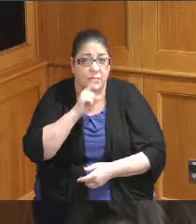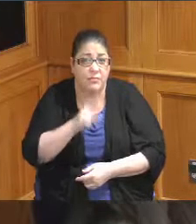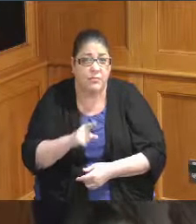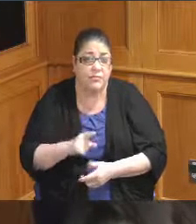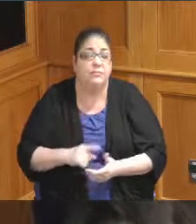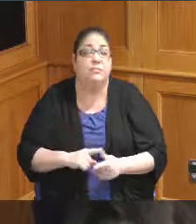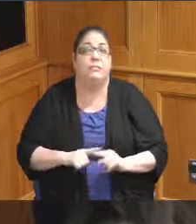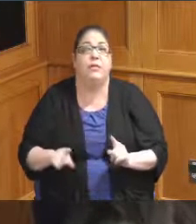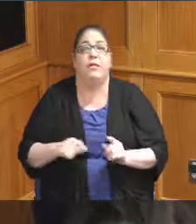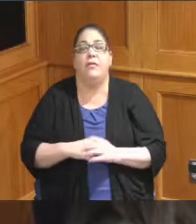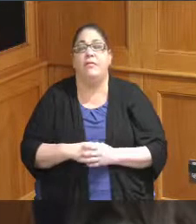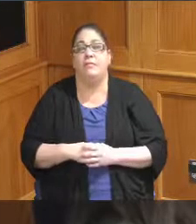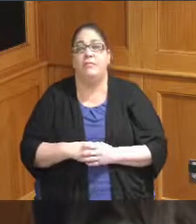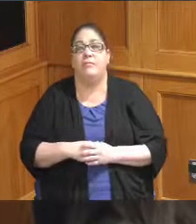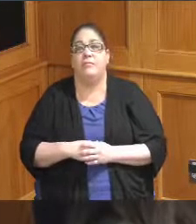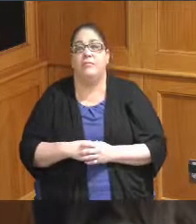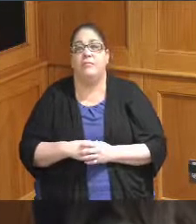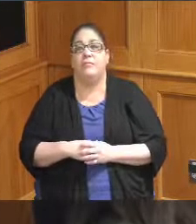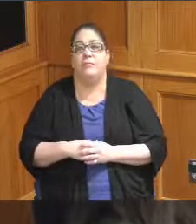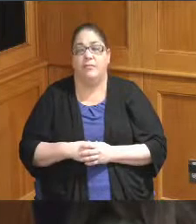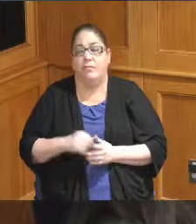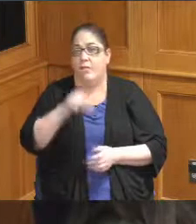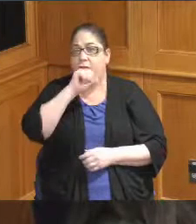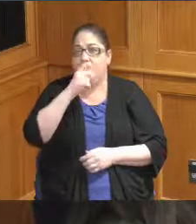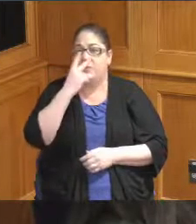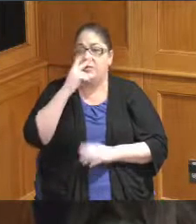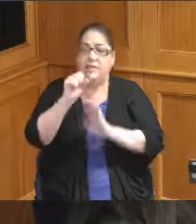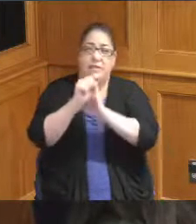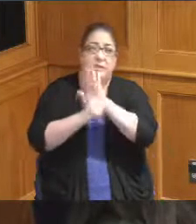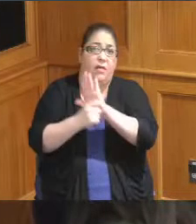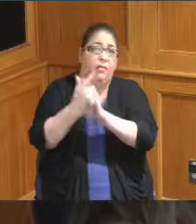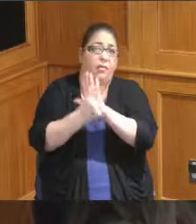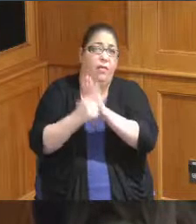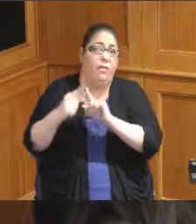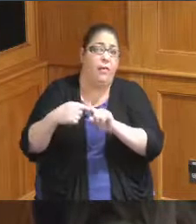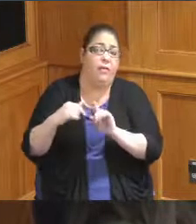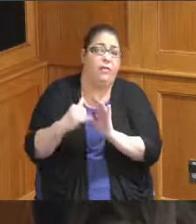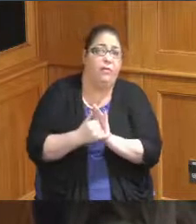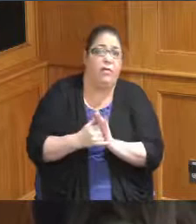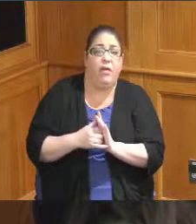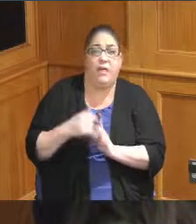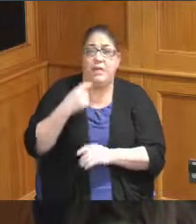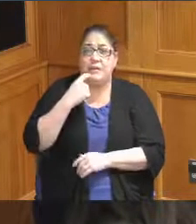to look at that I would love to see the state law because there's a mobile units in this state